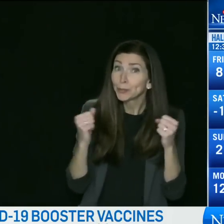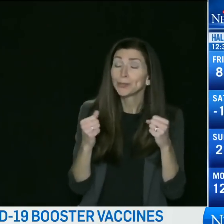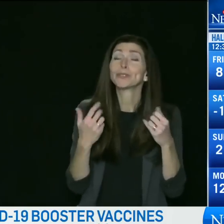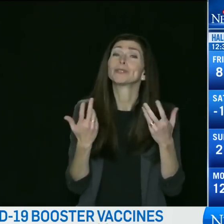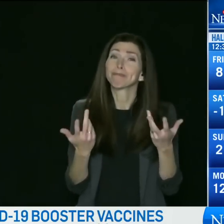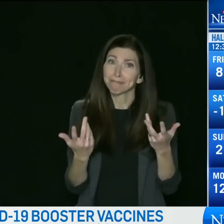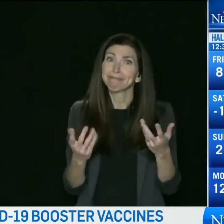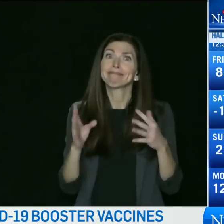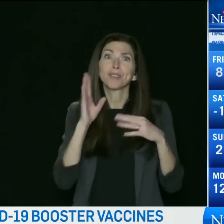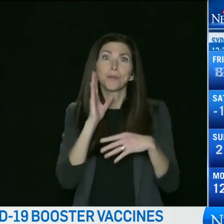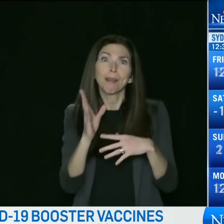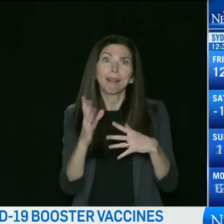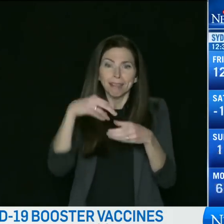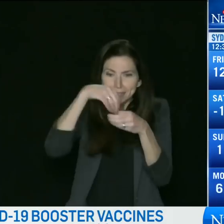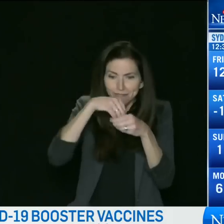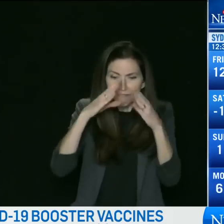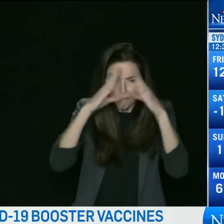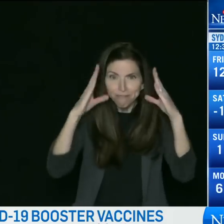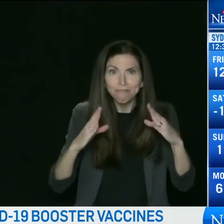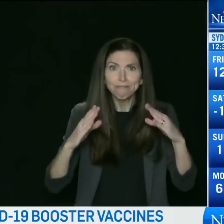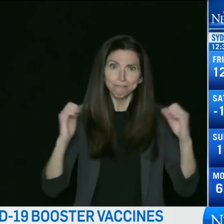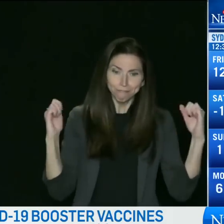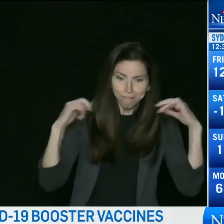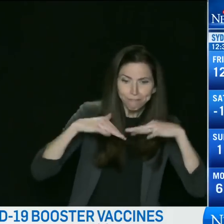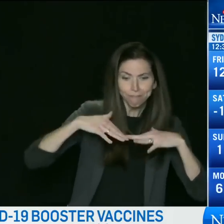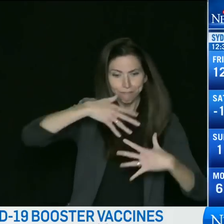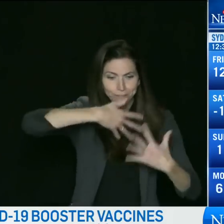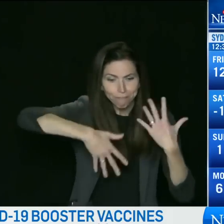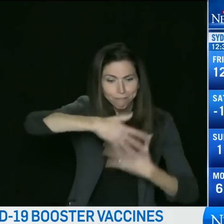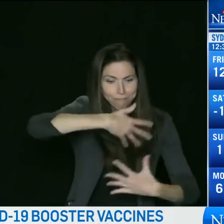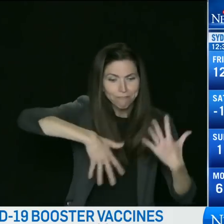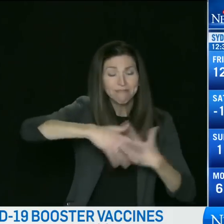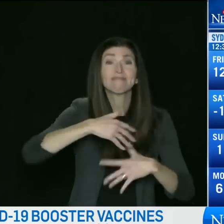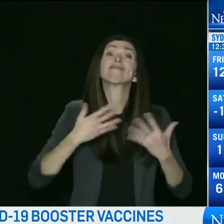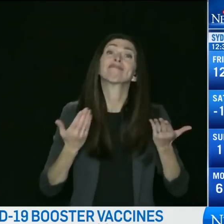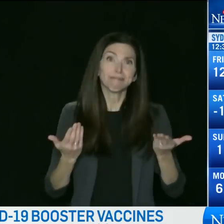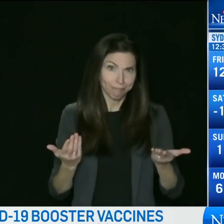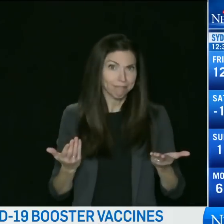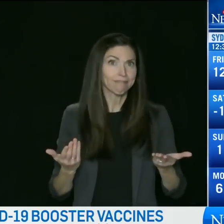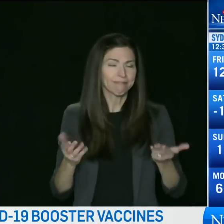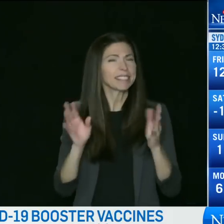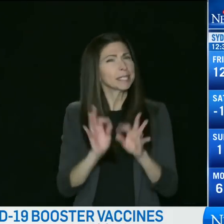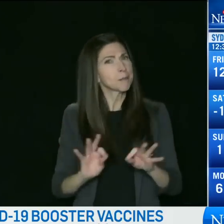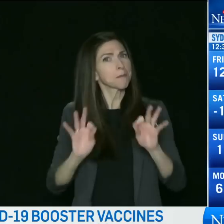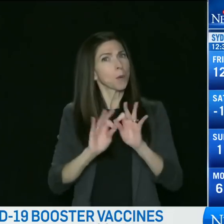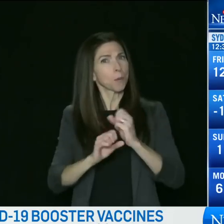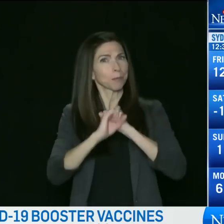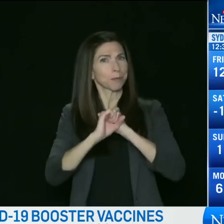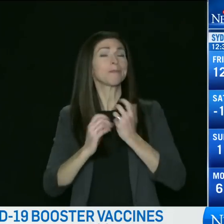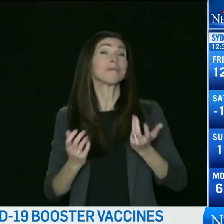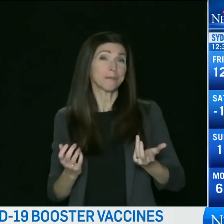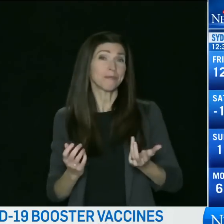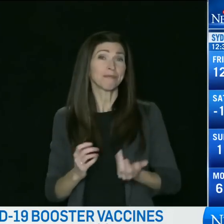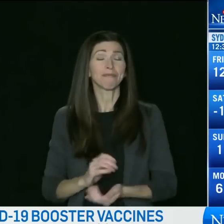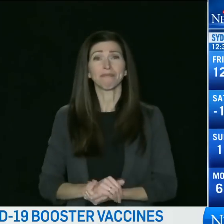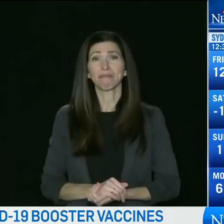INSIDE WITH THE WINTER, YOU